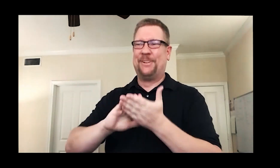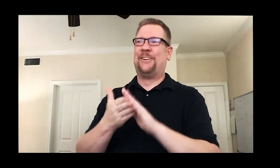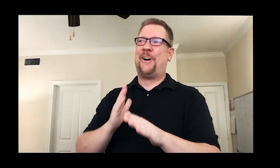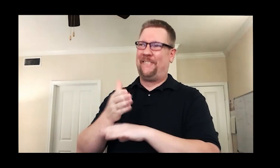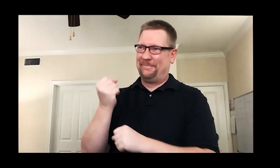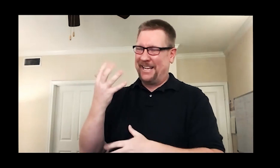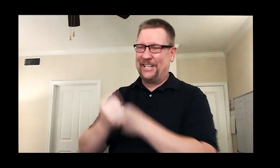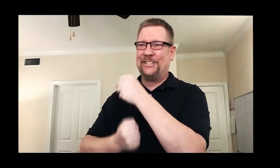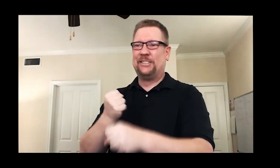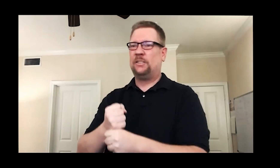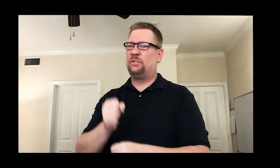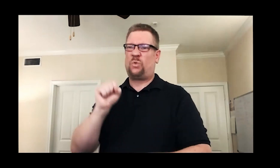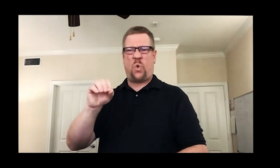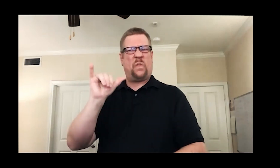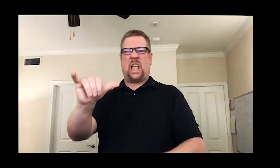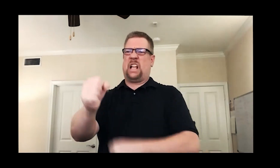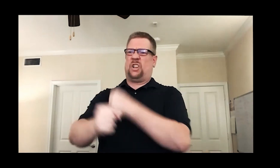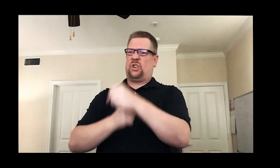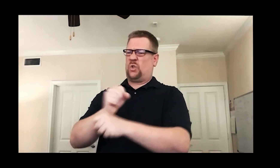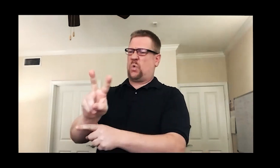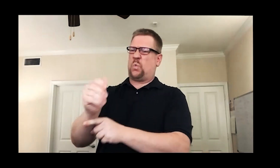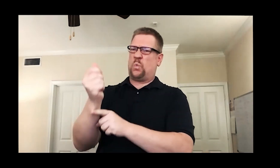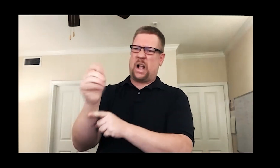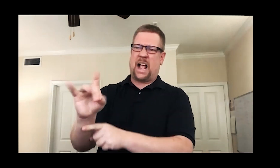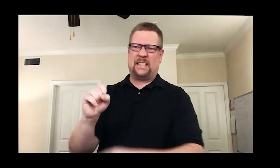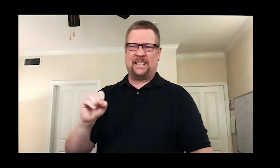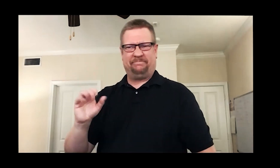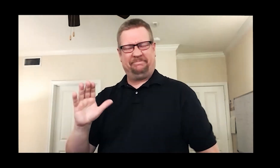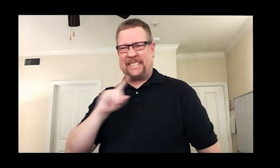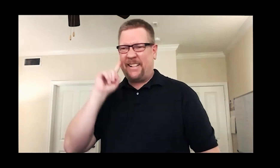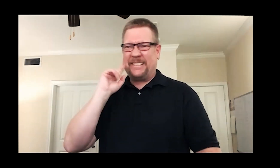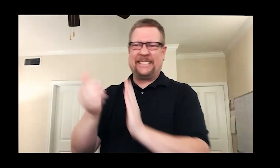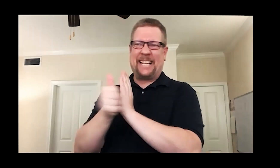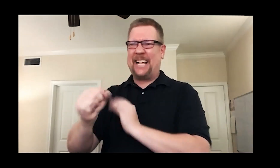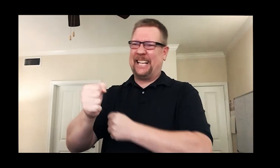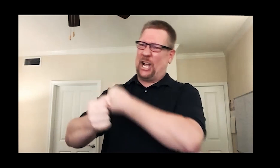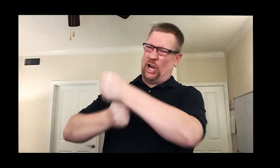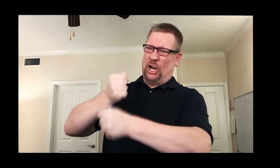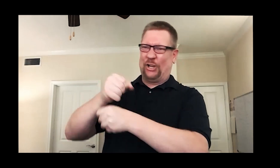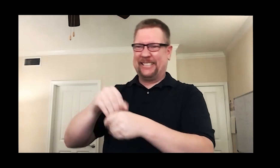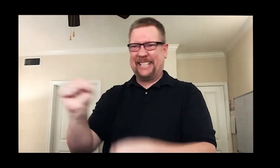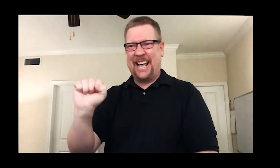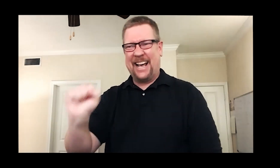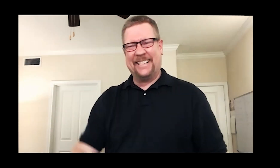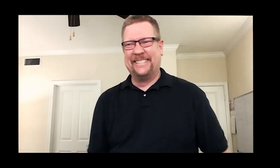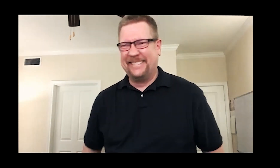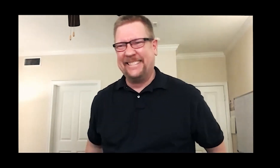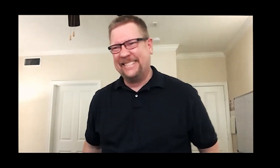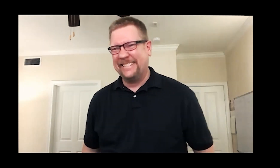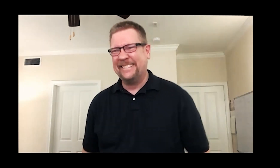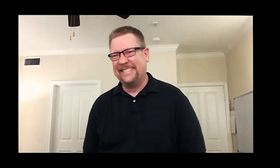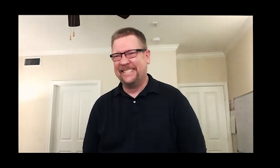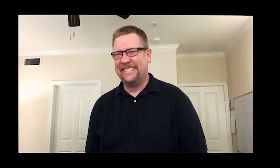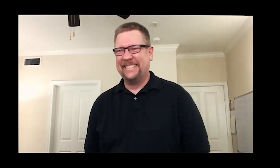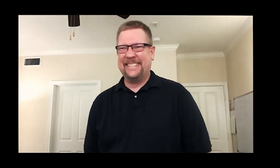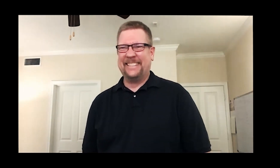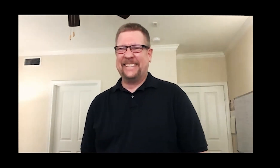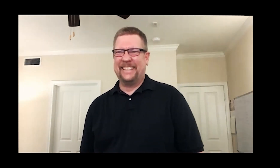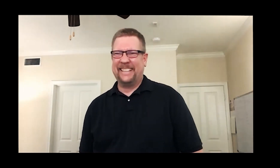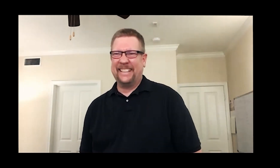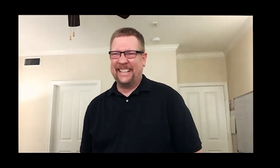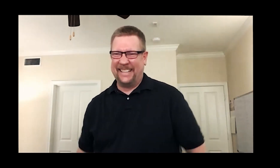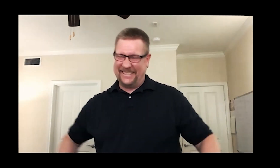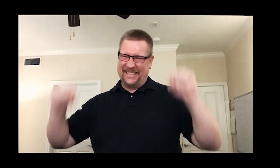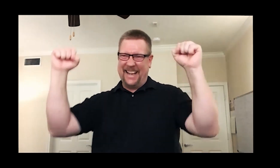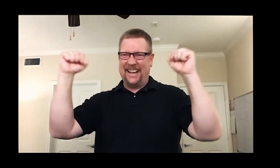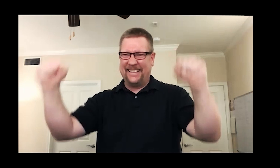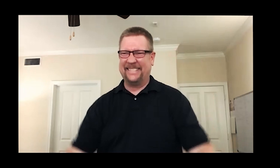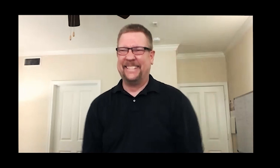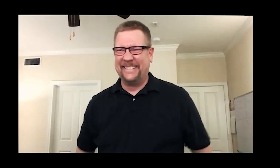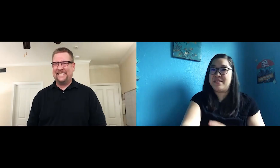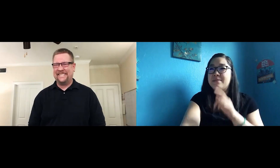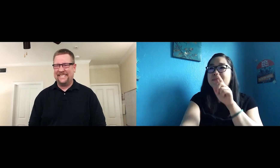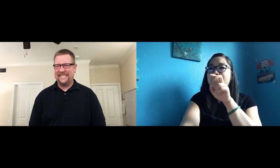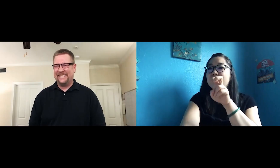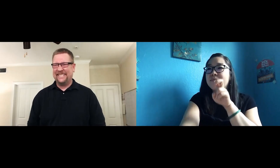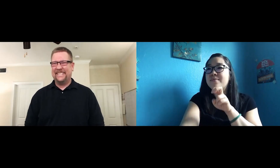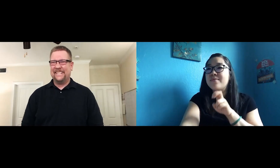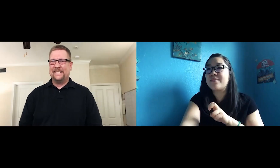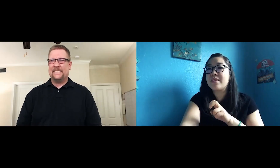over the years. 2018 was the year of Deaf talent in Seattle! YES!